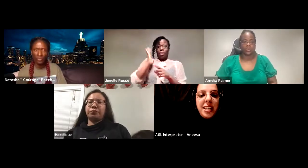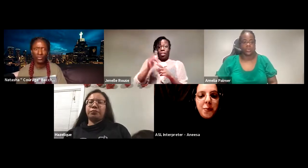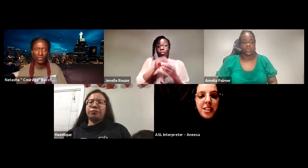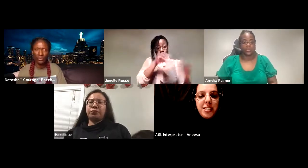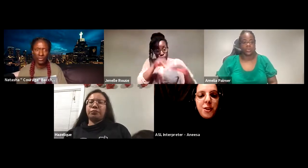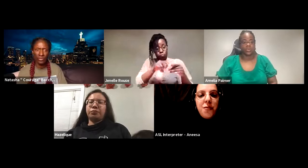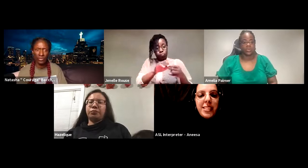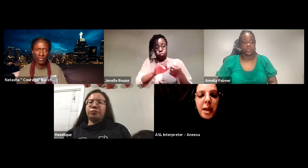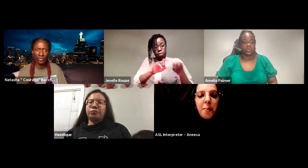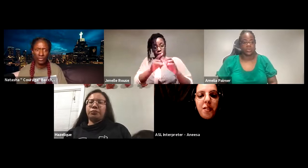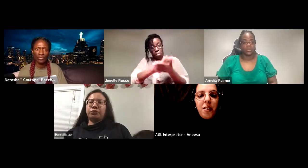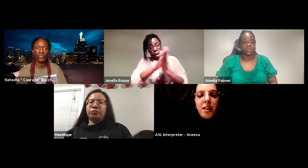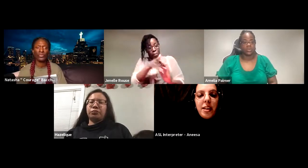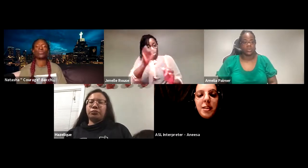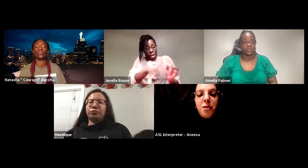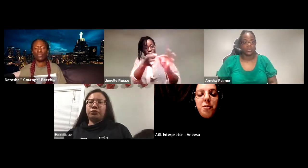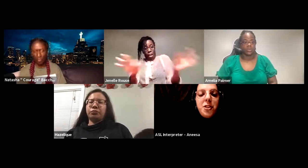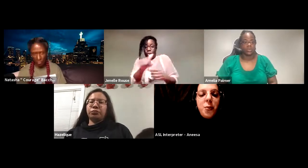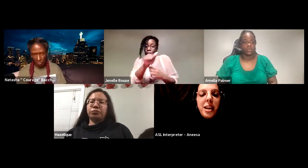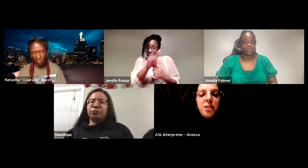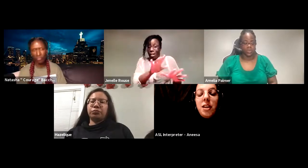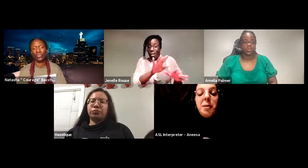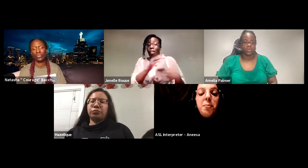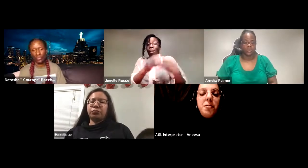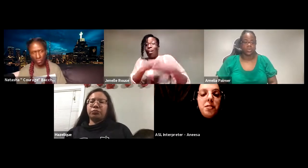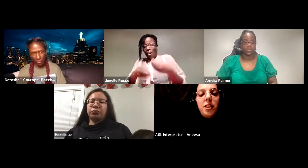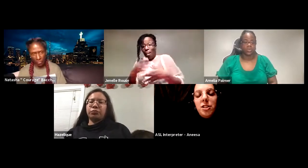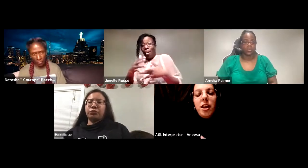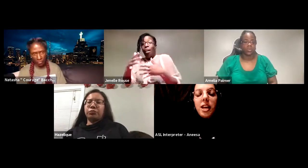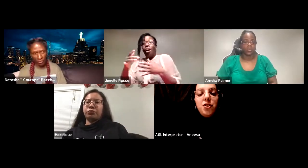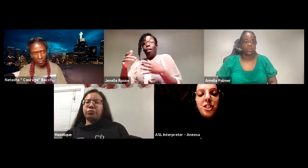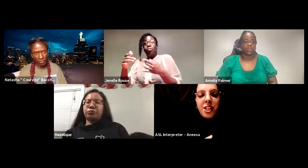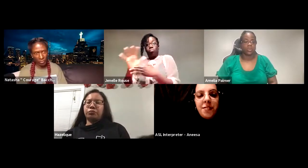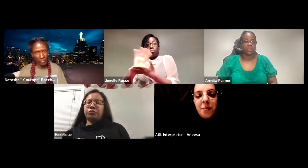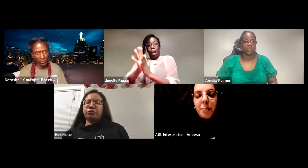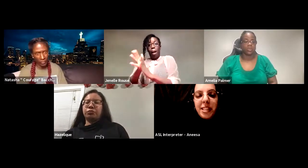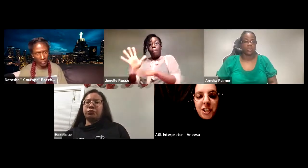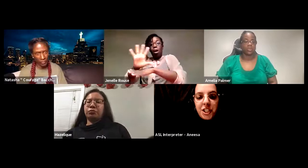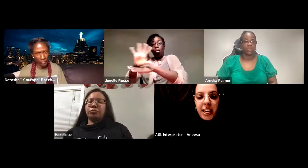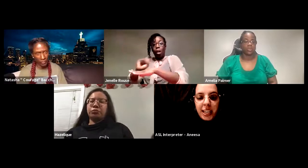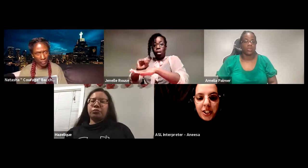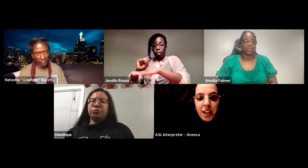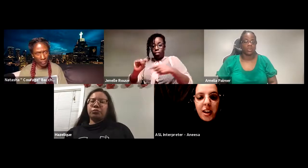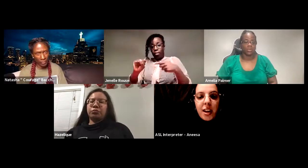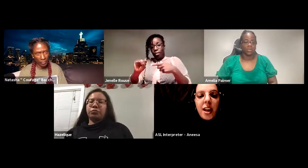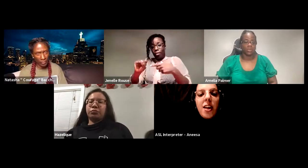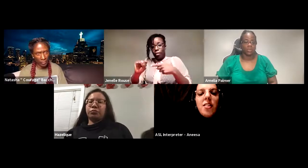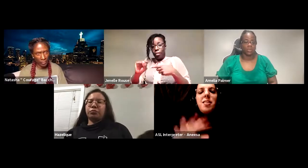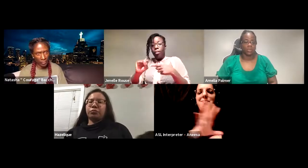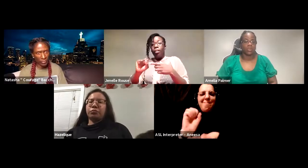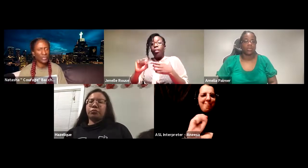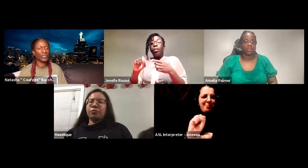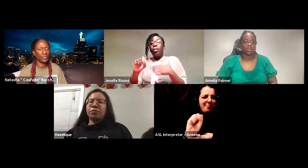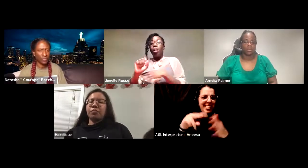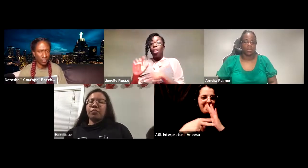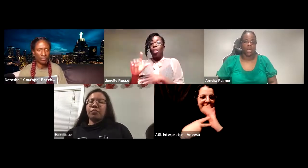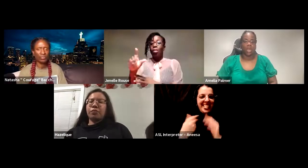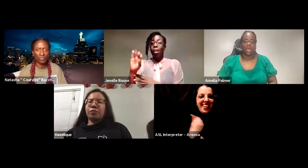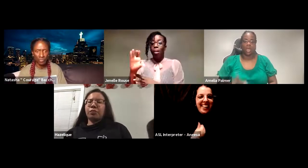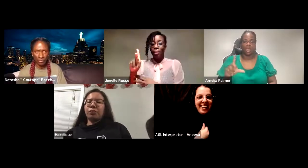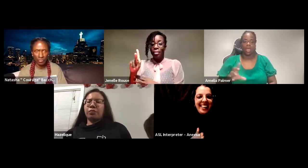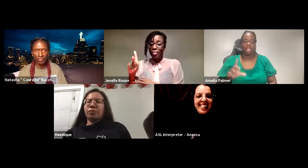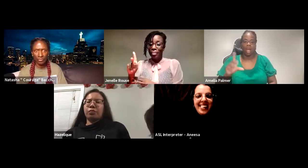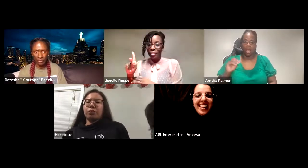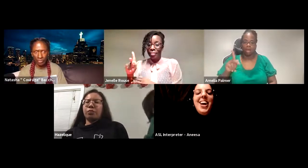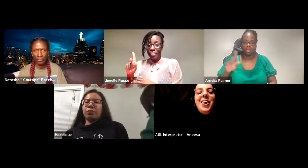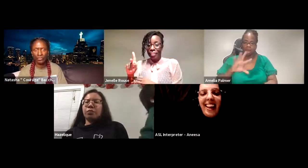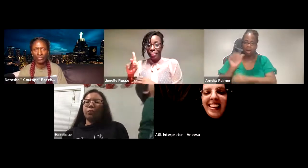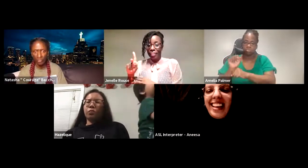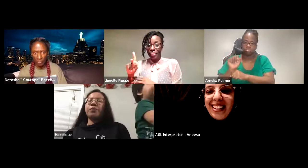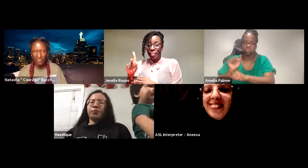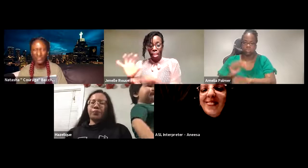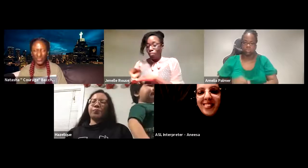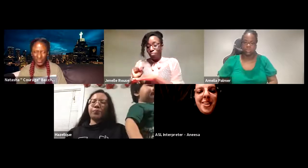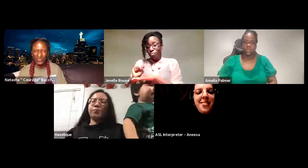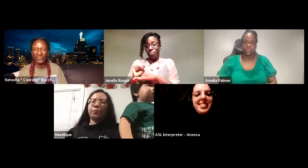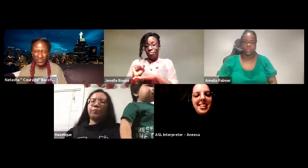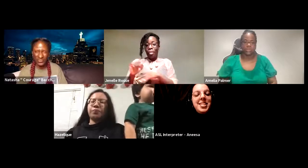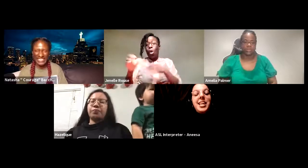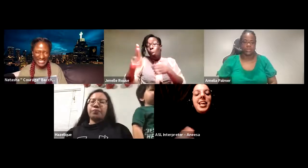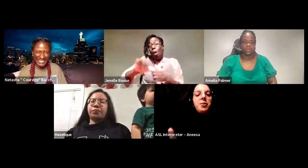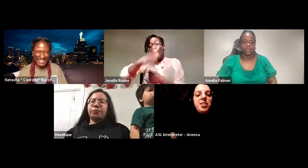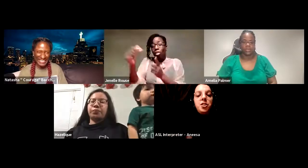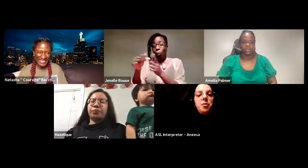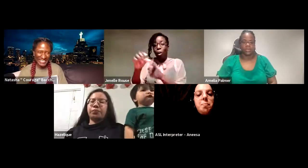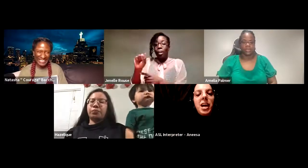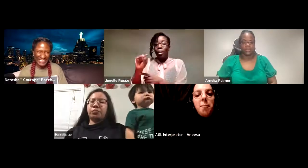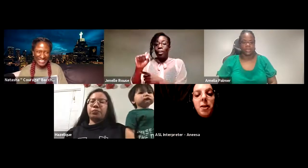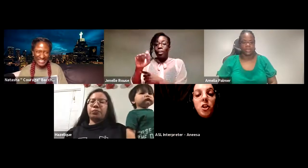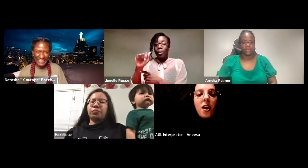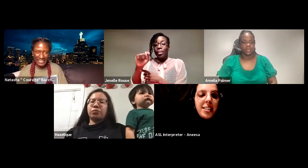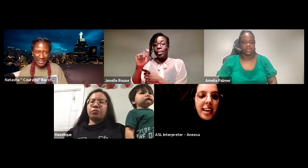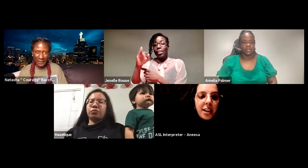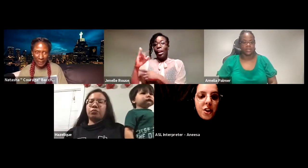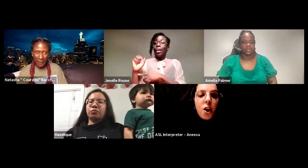languages so for example as countries shift and populations change and languages become locked in